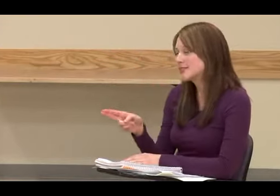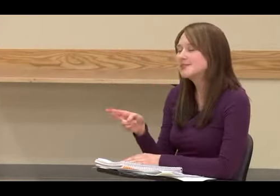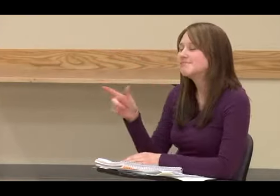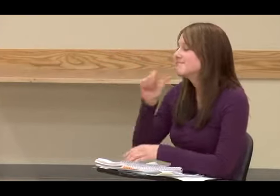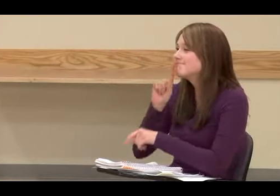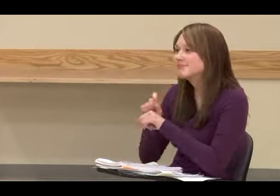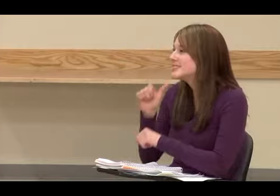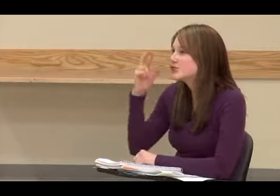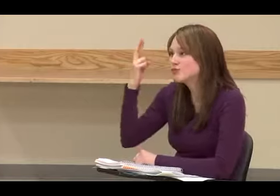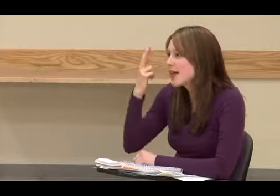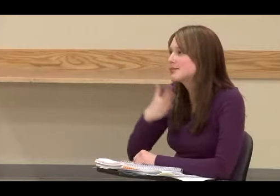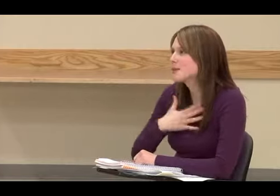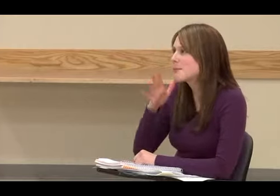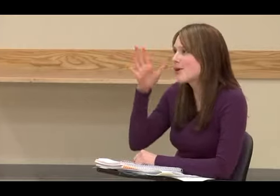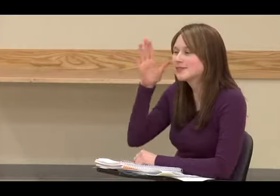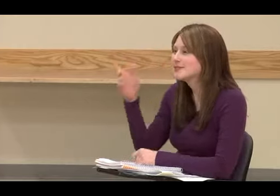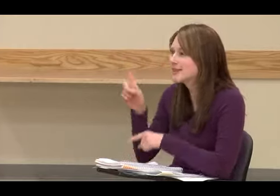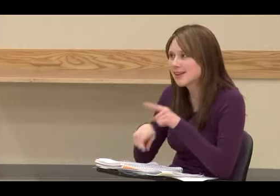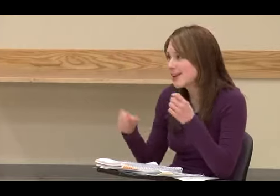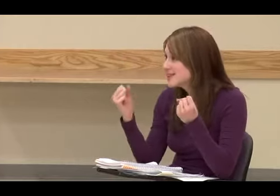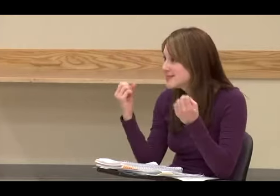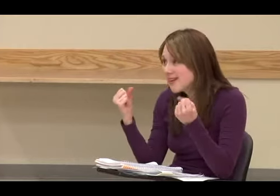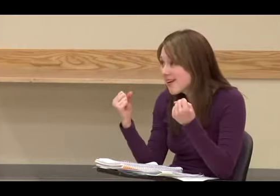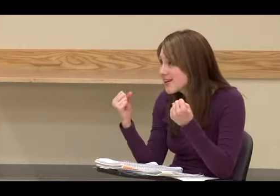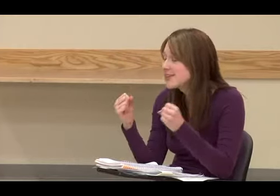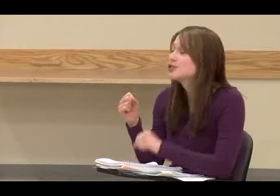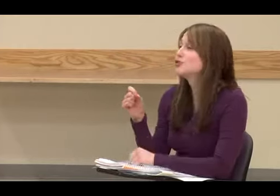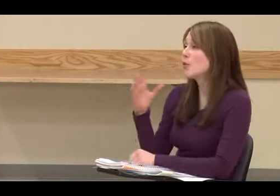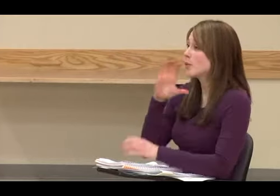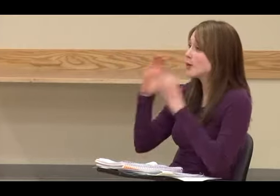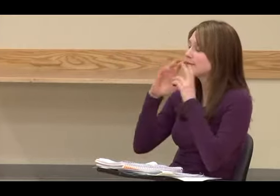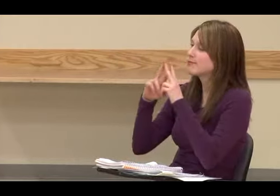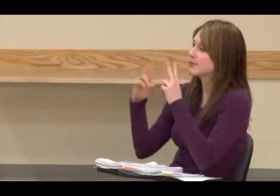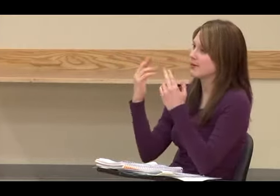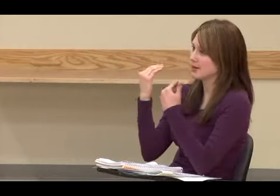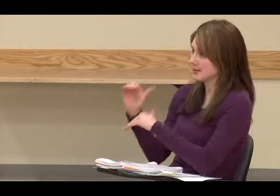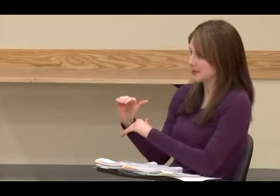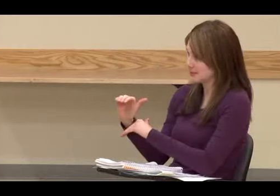My parents can't sign. Our communication is limited. The doctor doesn't realize that.